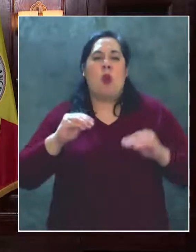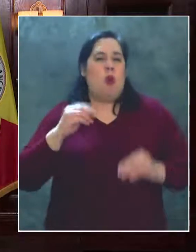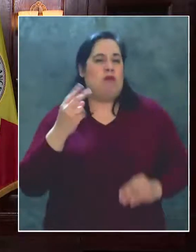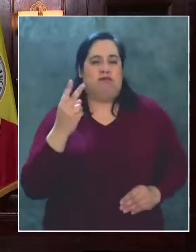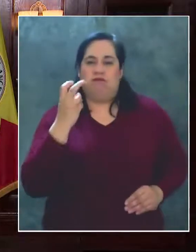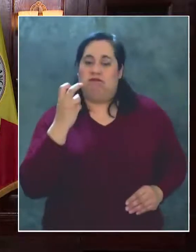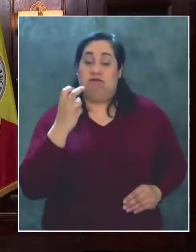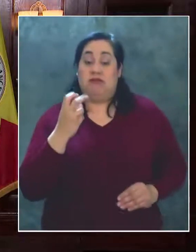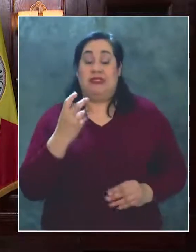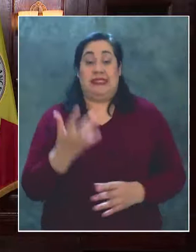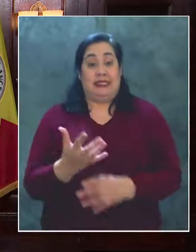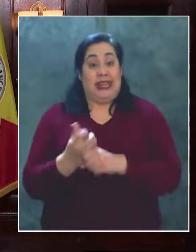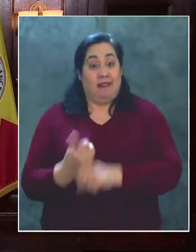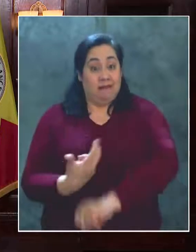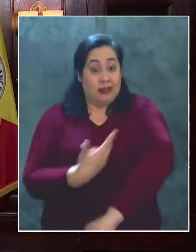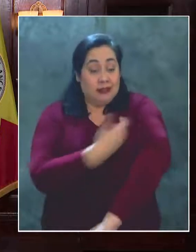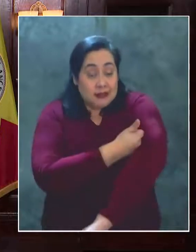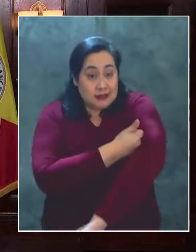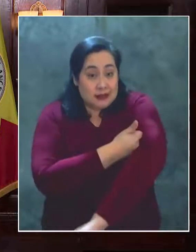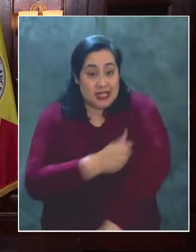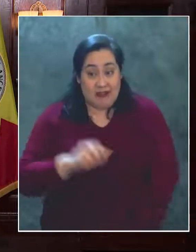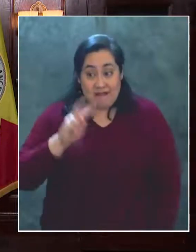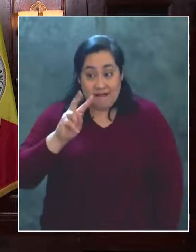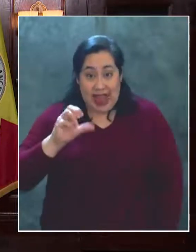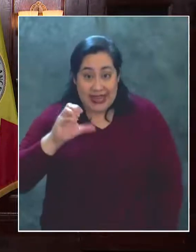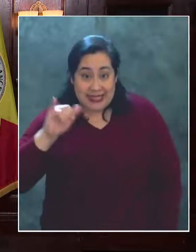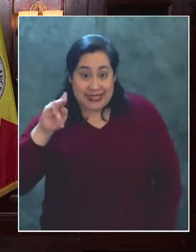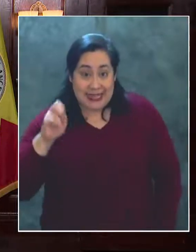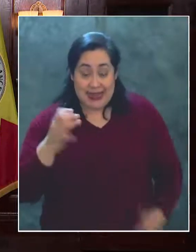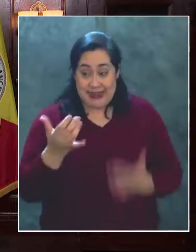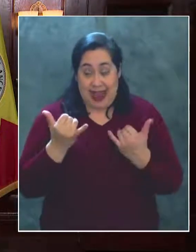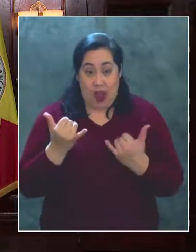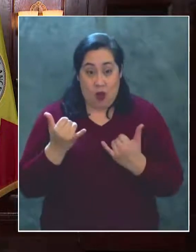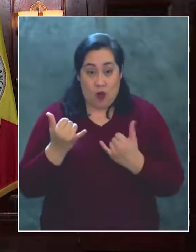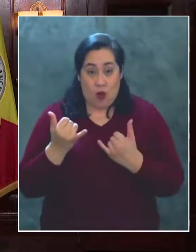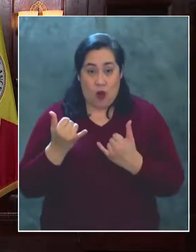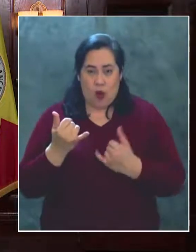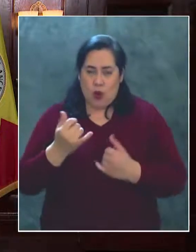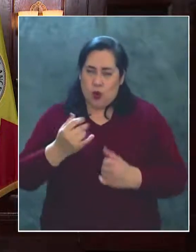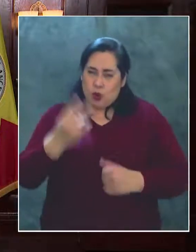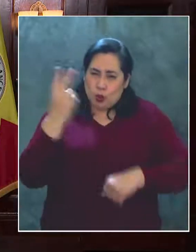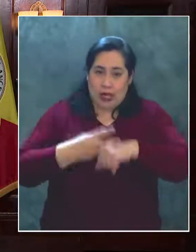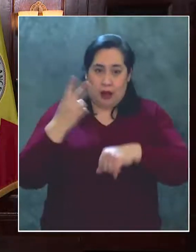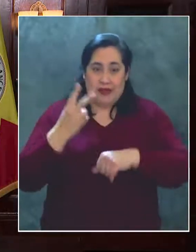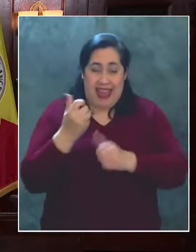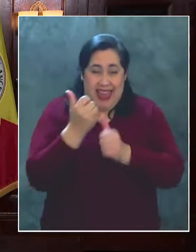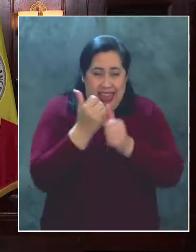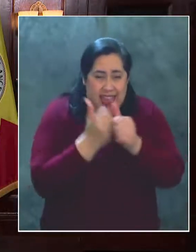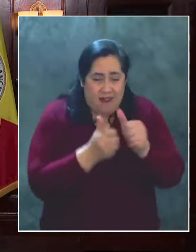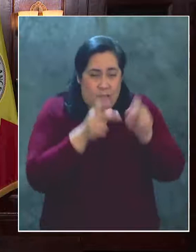GETTING A VACCINE, AS IT IS RIGHT NOW, TWICE TO EVERY